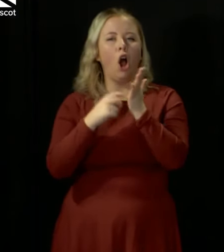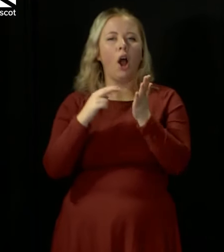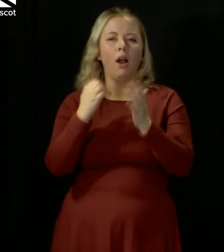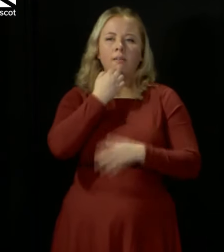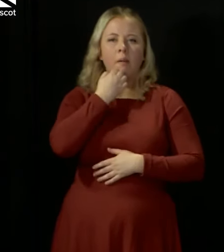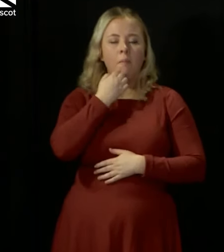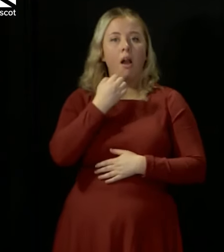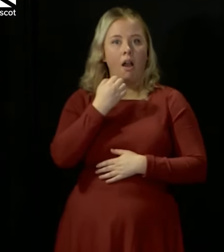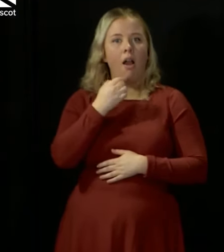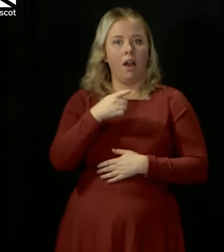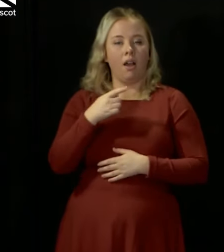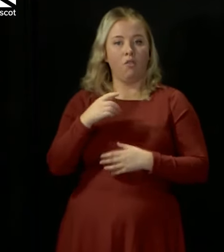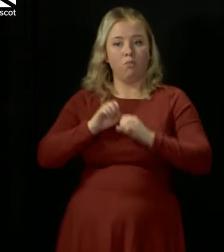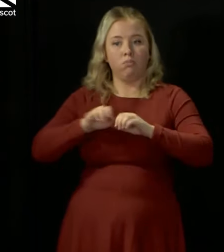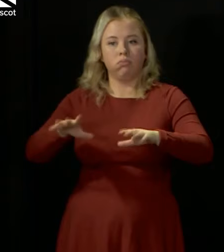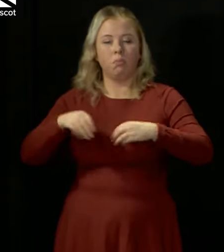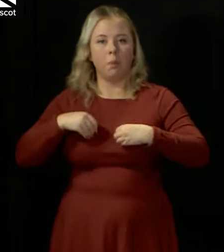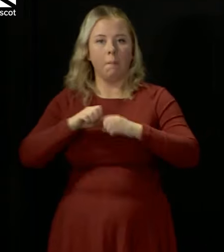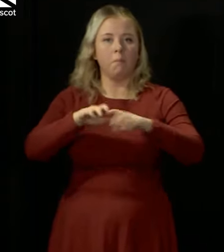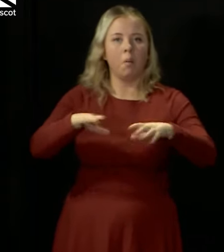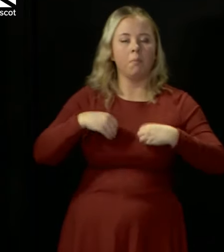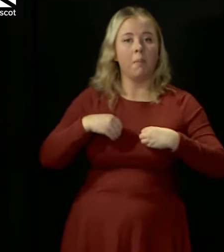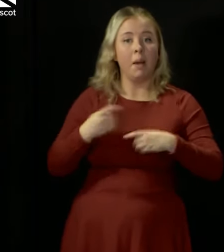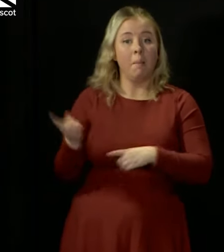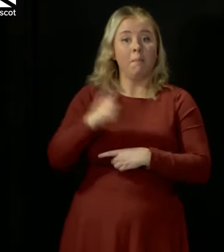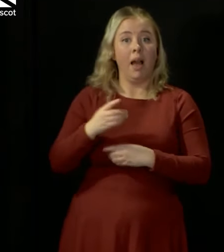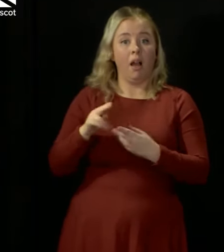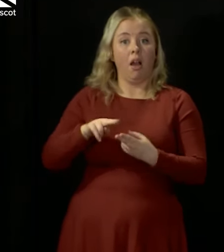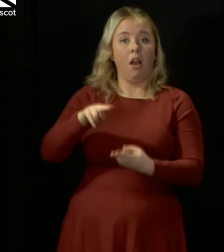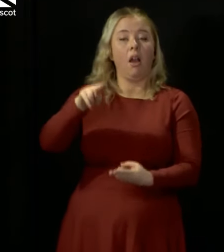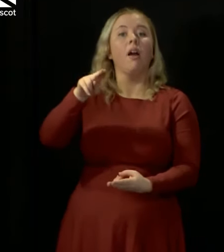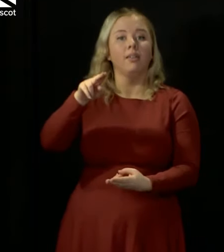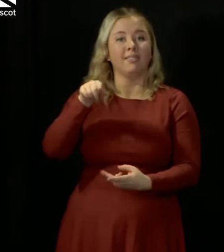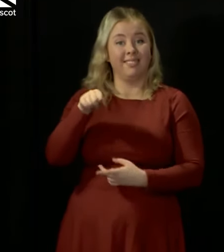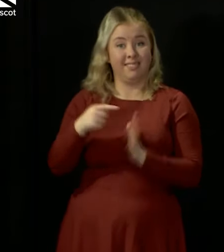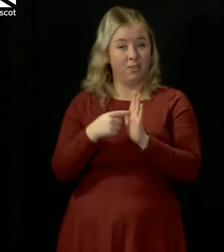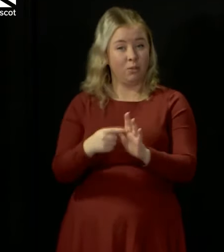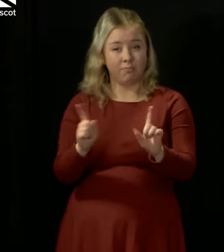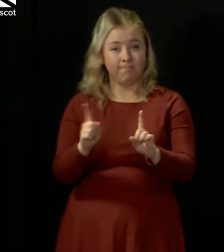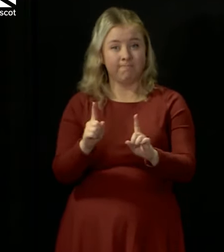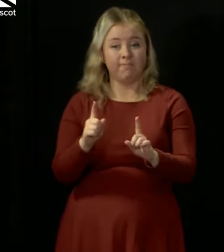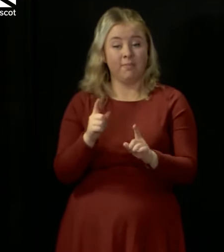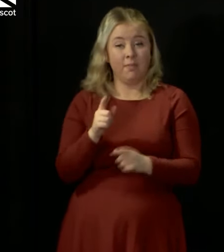Now, that is just an illustration of, as Gregor said, the narrowness of some of the margins